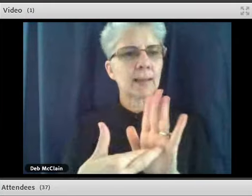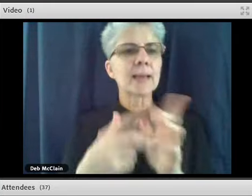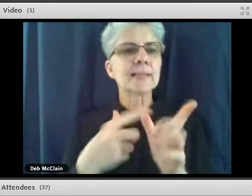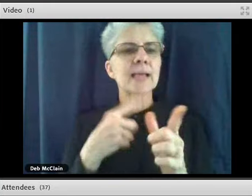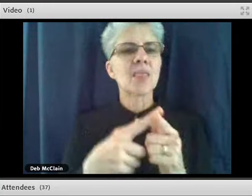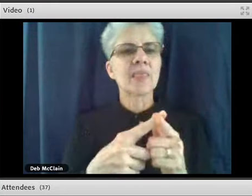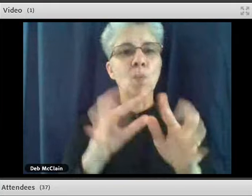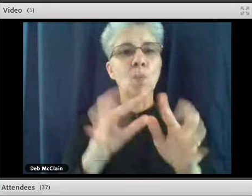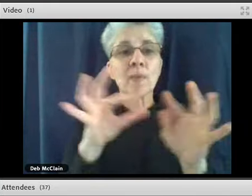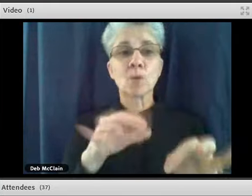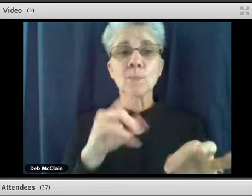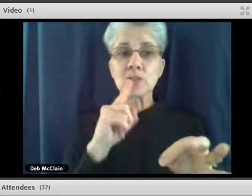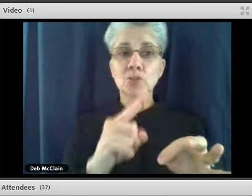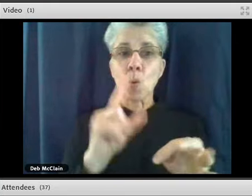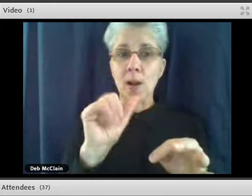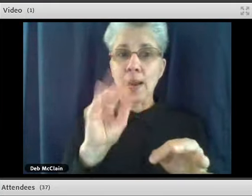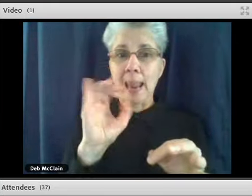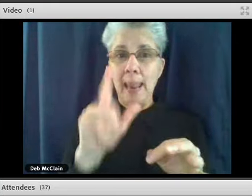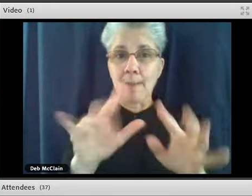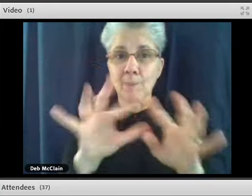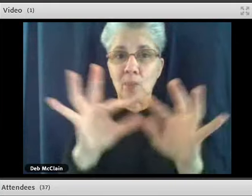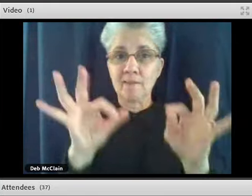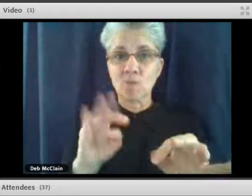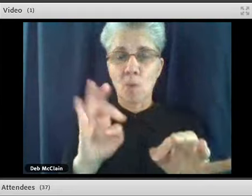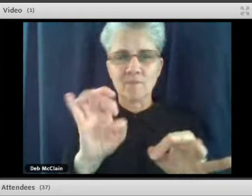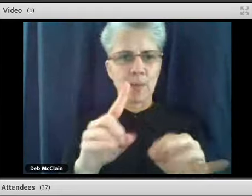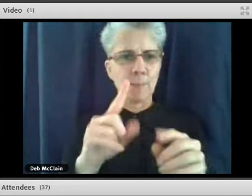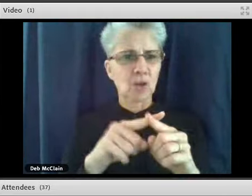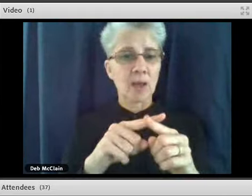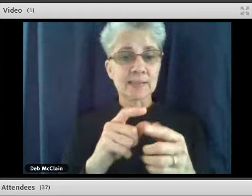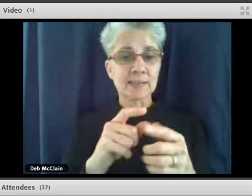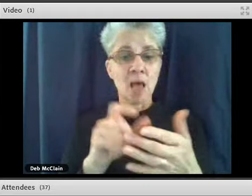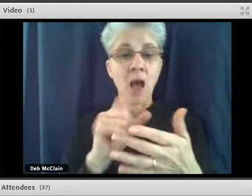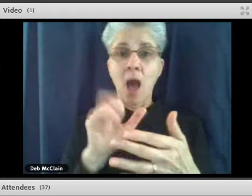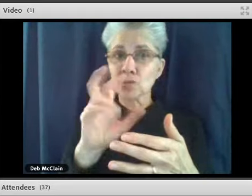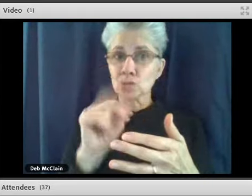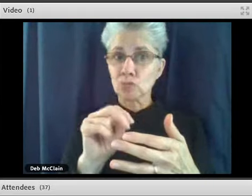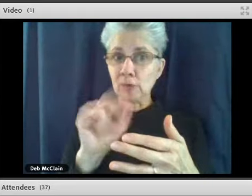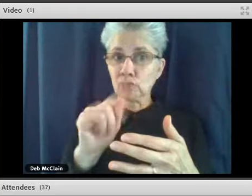We talked a little about that with some of the guidelines. And with forms, make sure you label the form field.